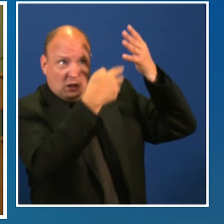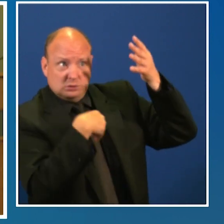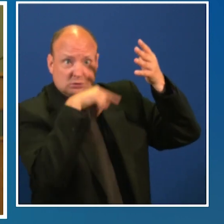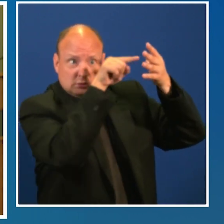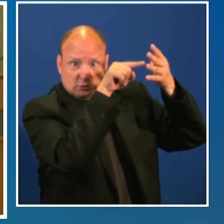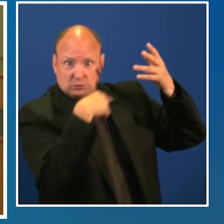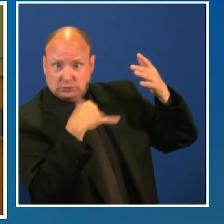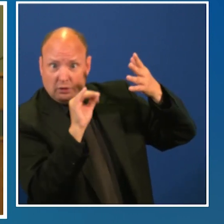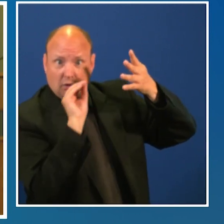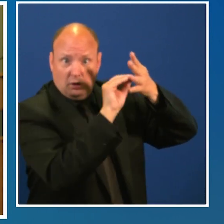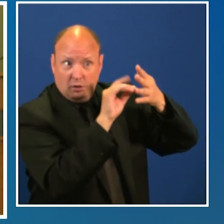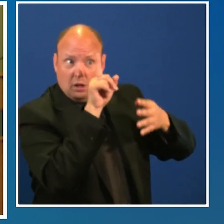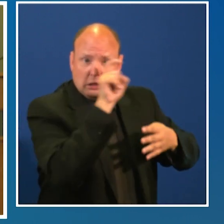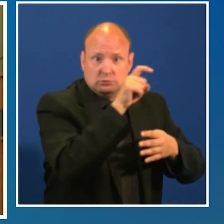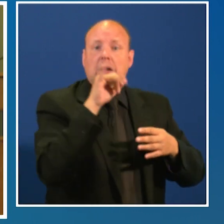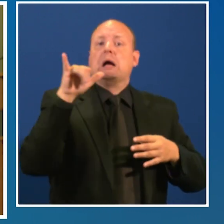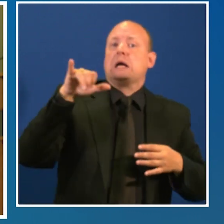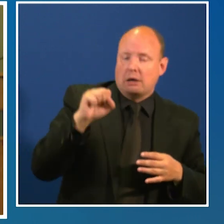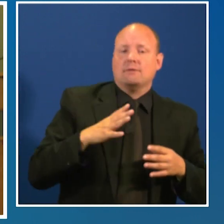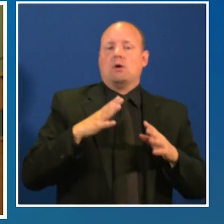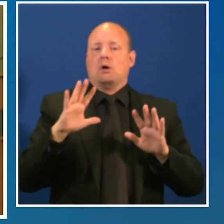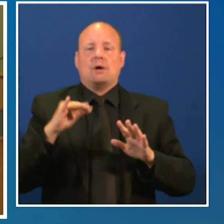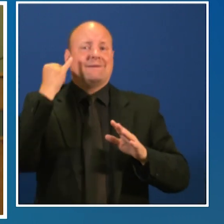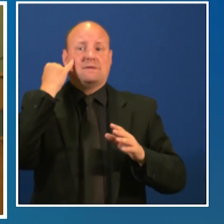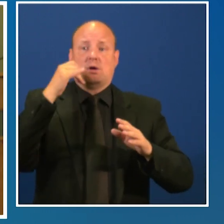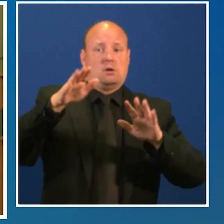best course of action. And it's important to be actively working